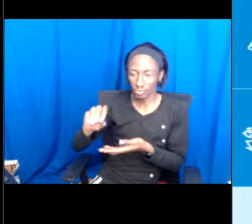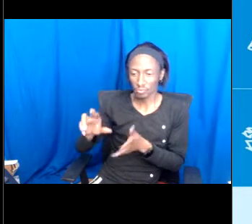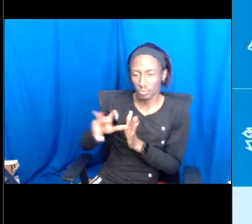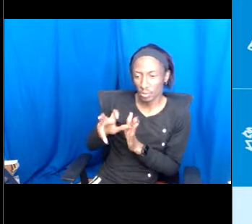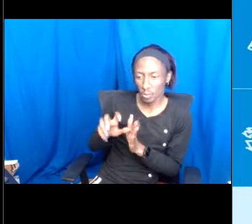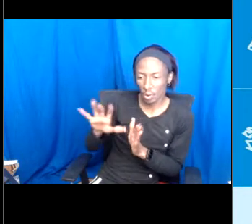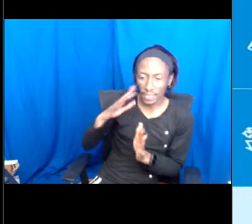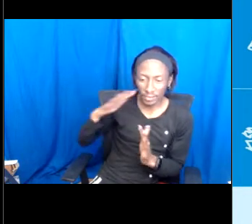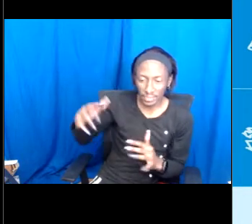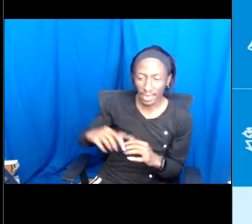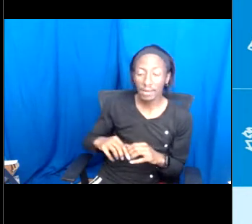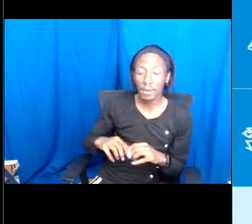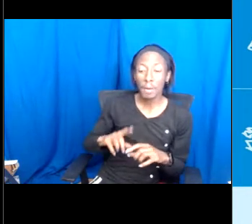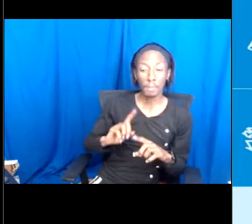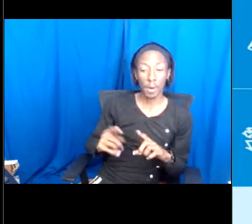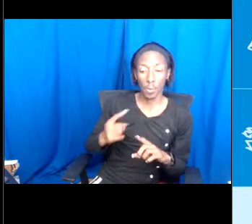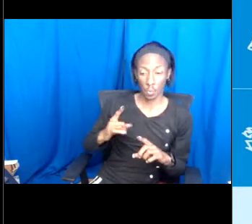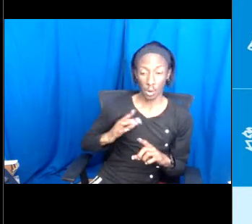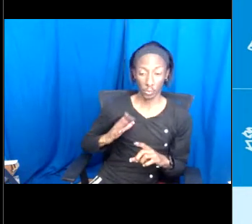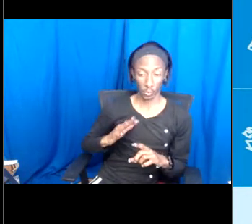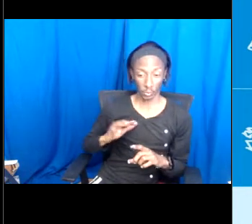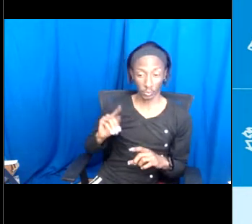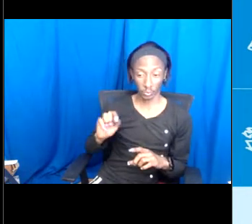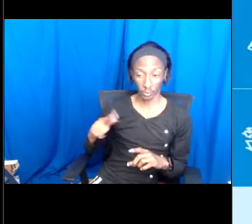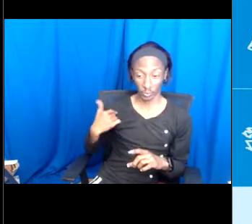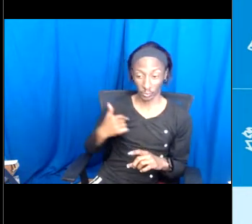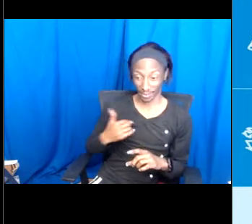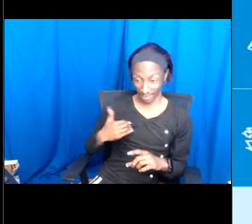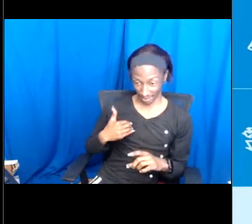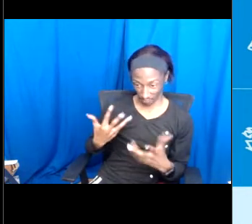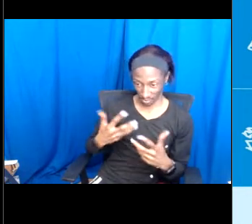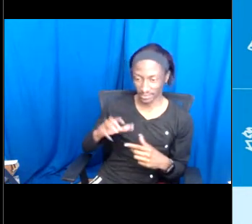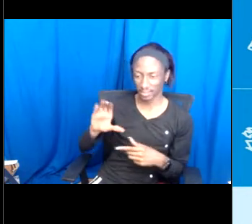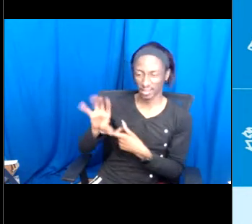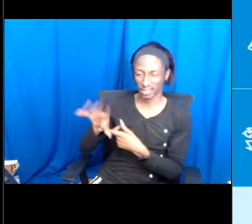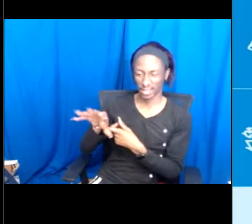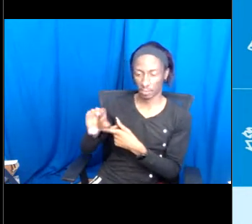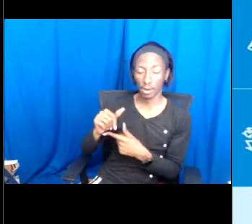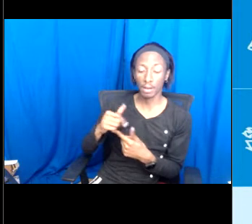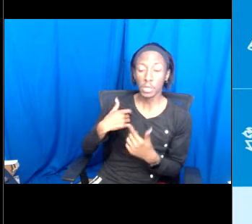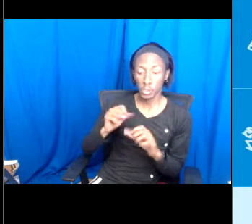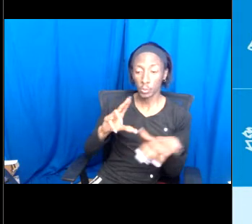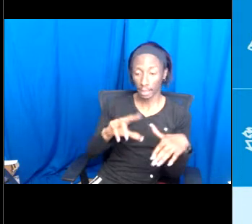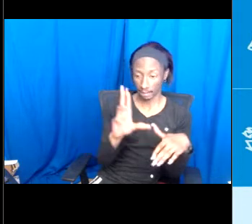is our digital cameras. Now, there are ways that you can tag whales, but tagging wheels is really difficult.